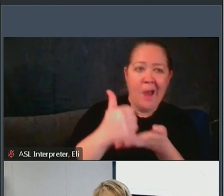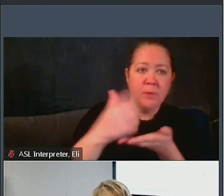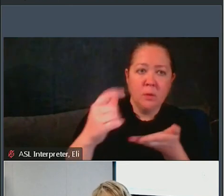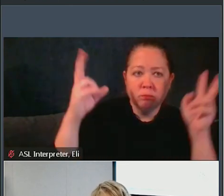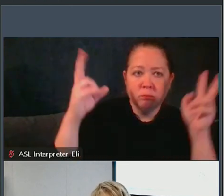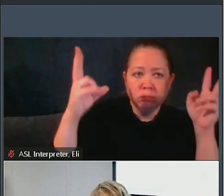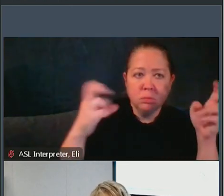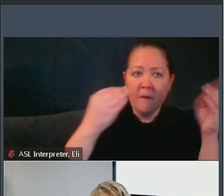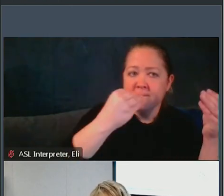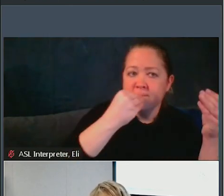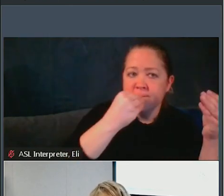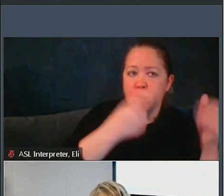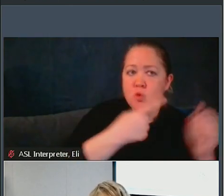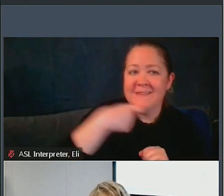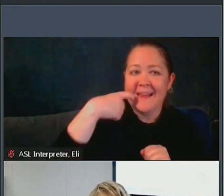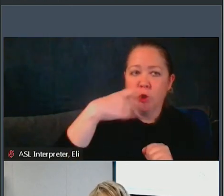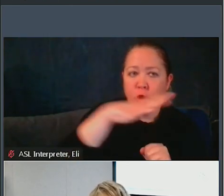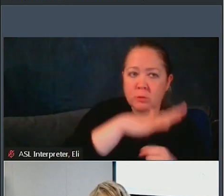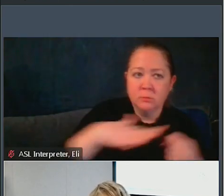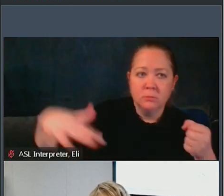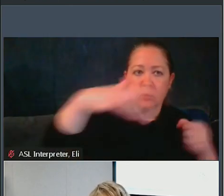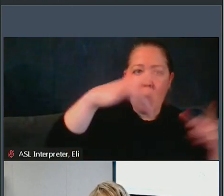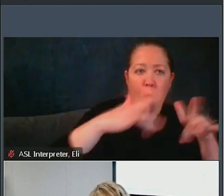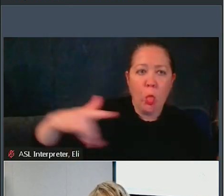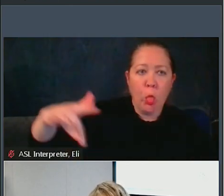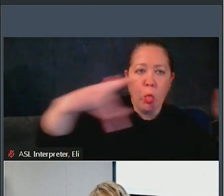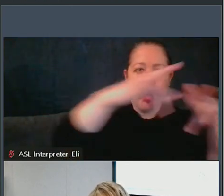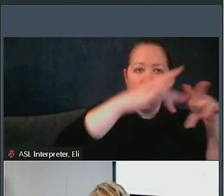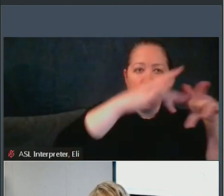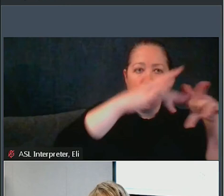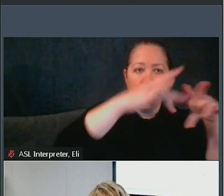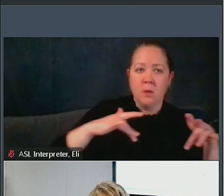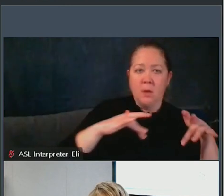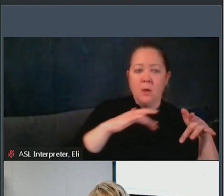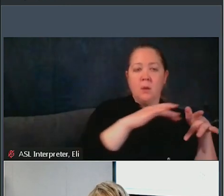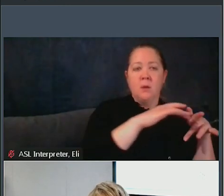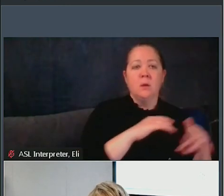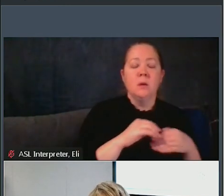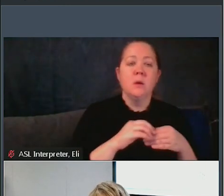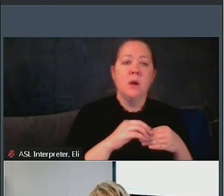not just where you live. And part of the problem that, you know,